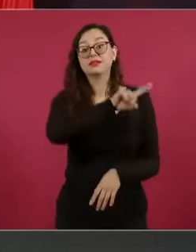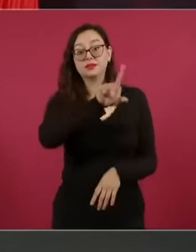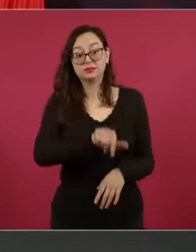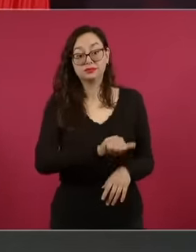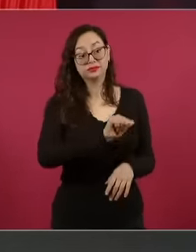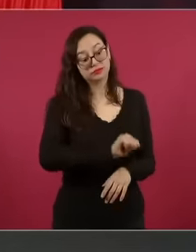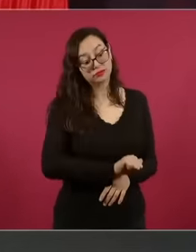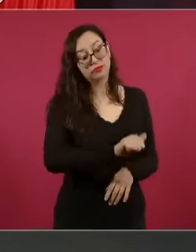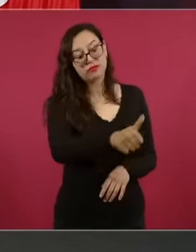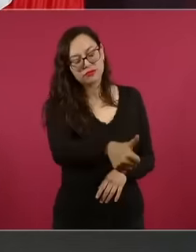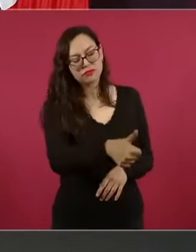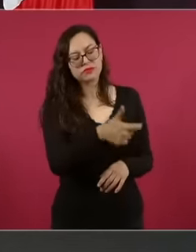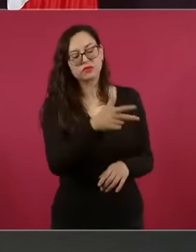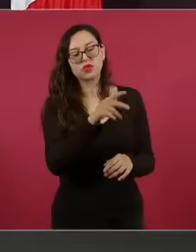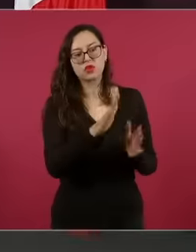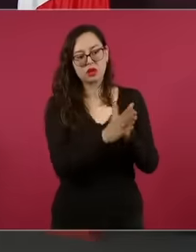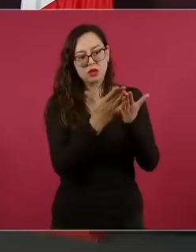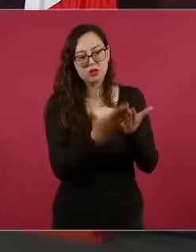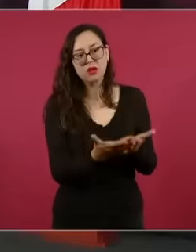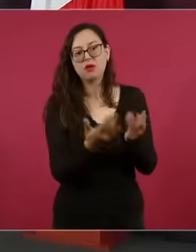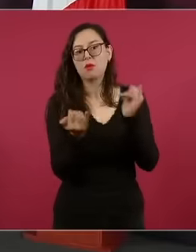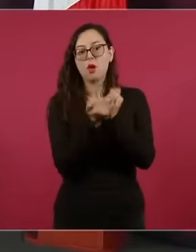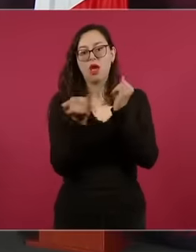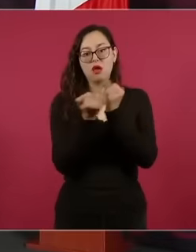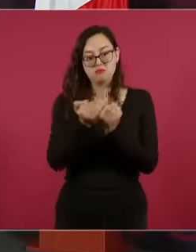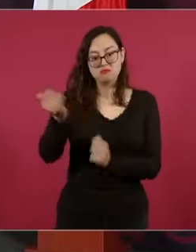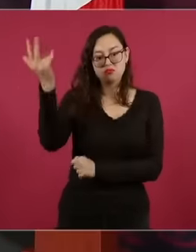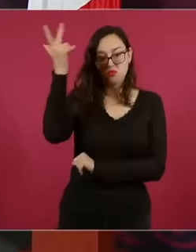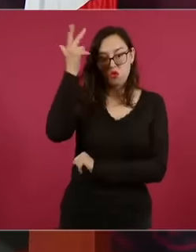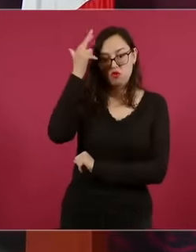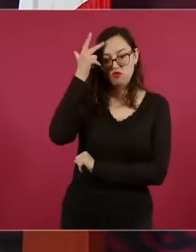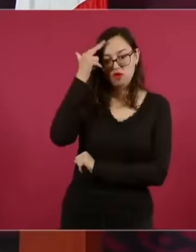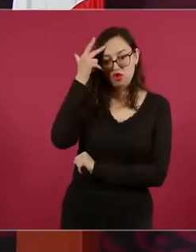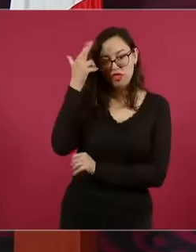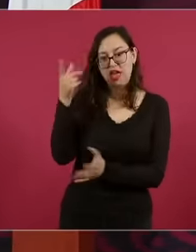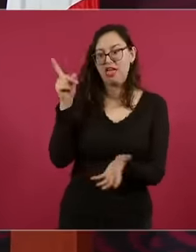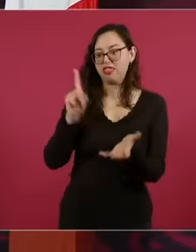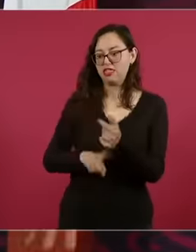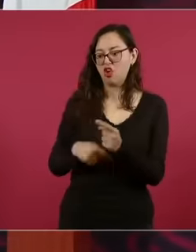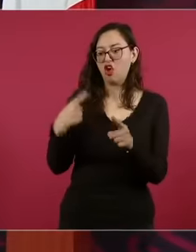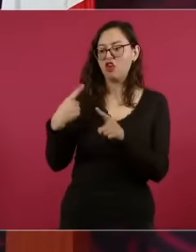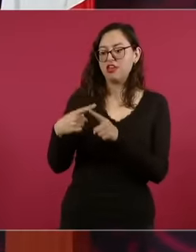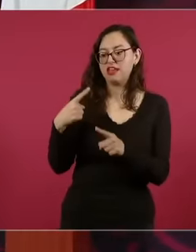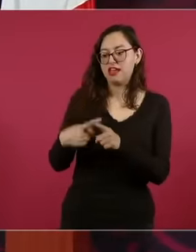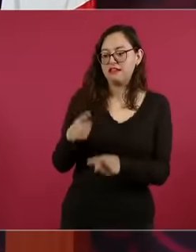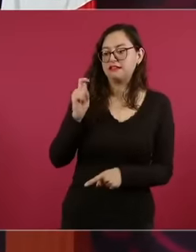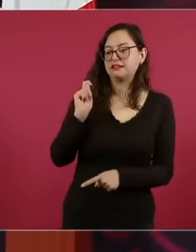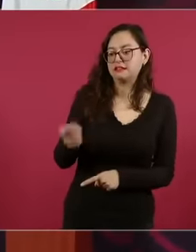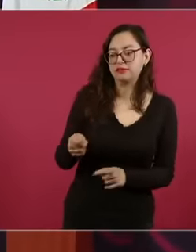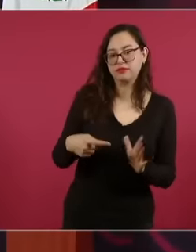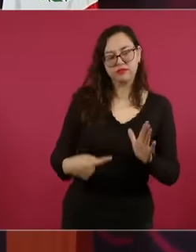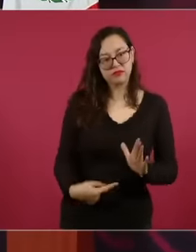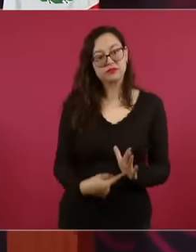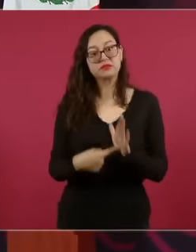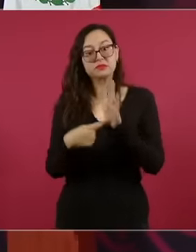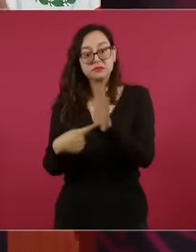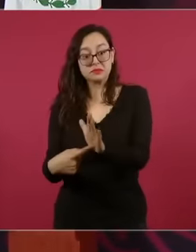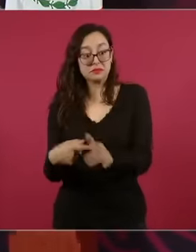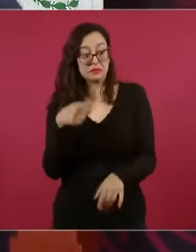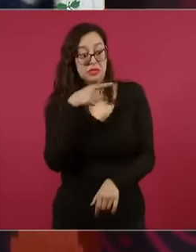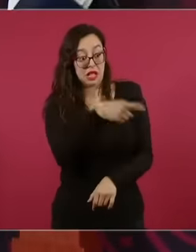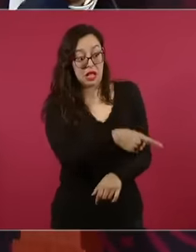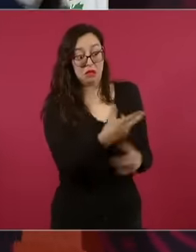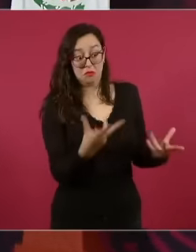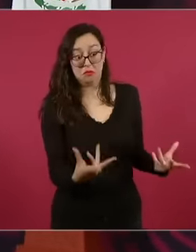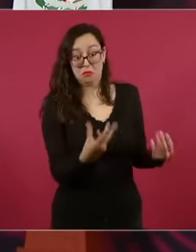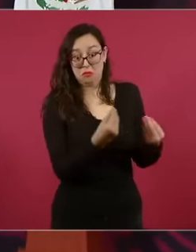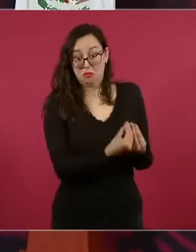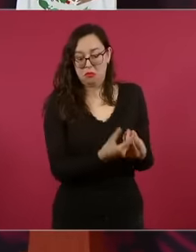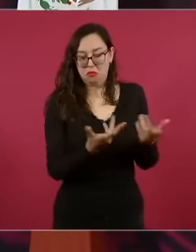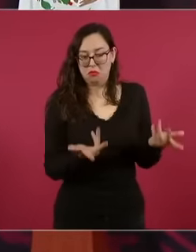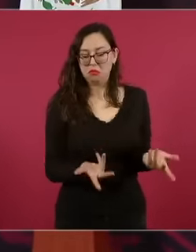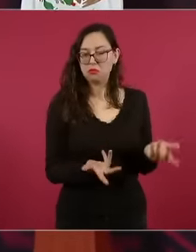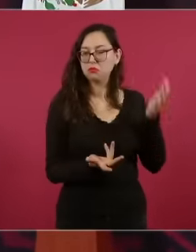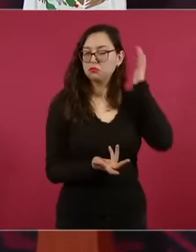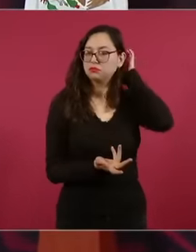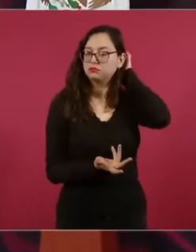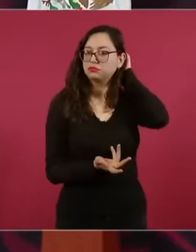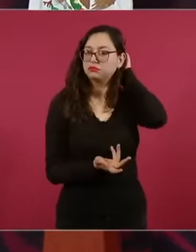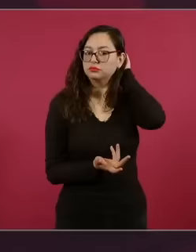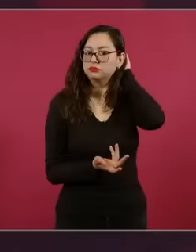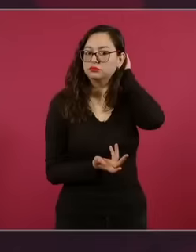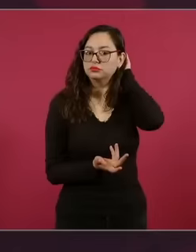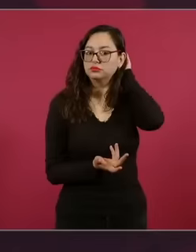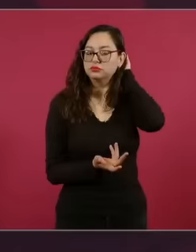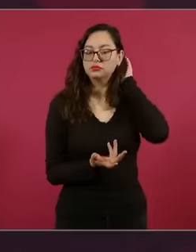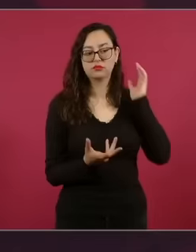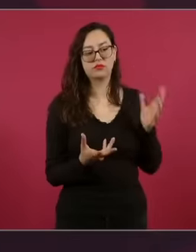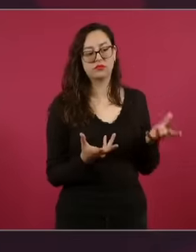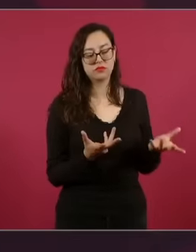who also despite having been in the regime of Porfirio Díaz, also questions it